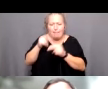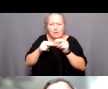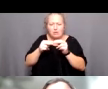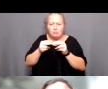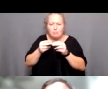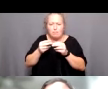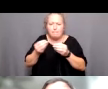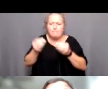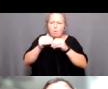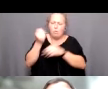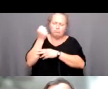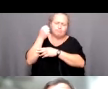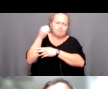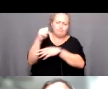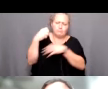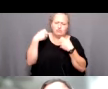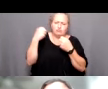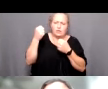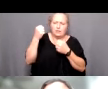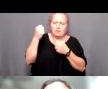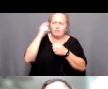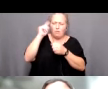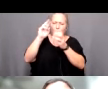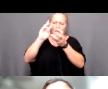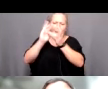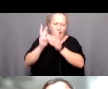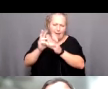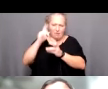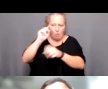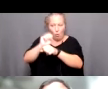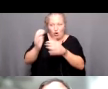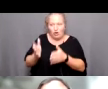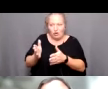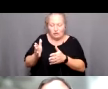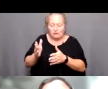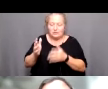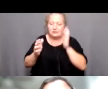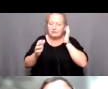resiliency for workers, especially given the health